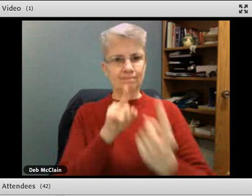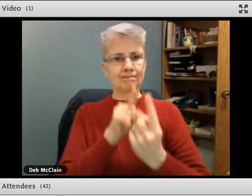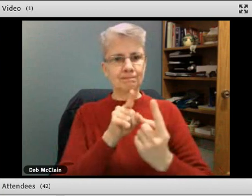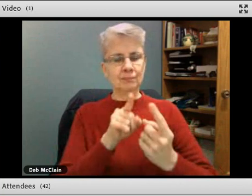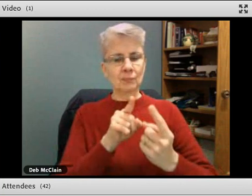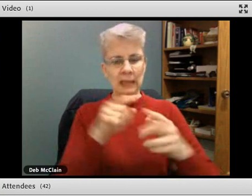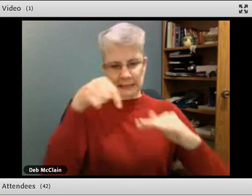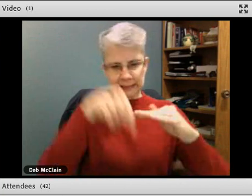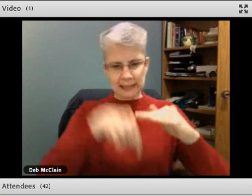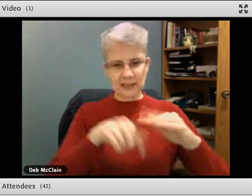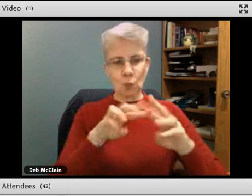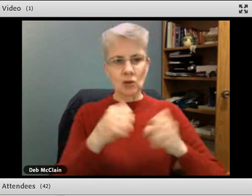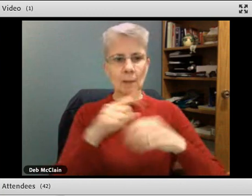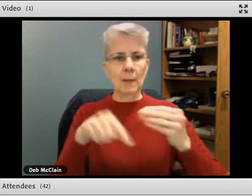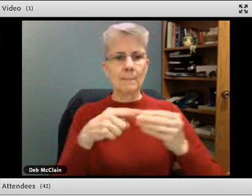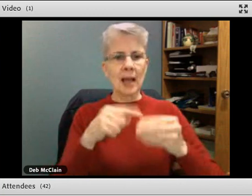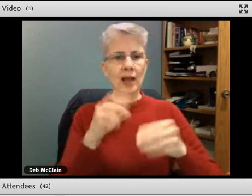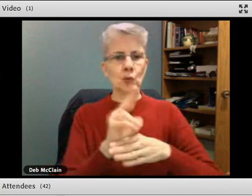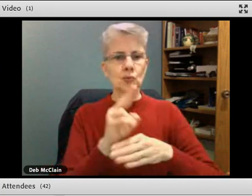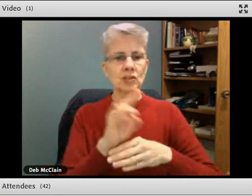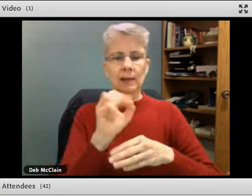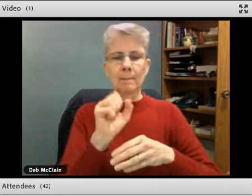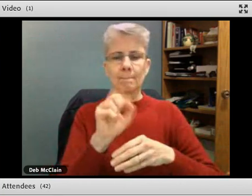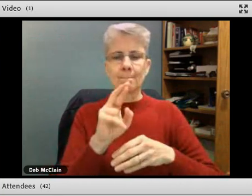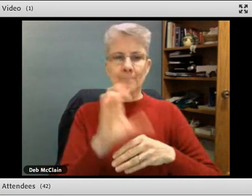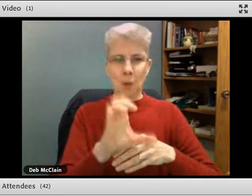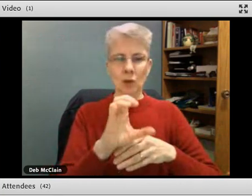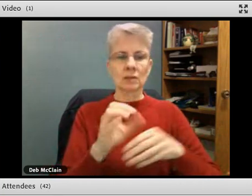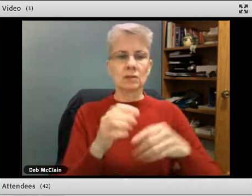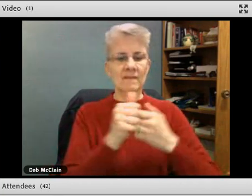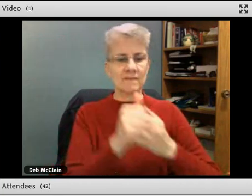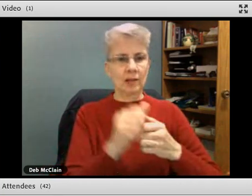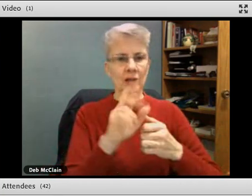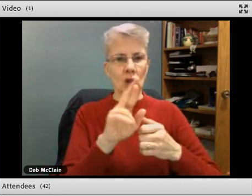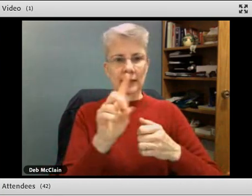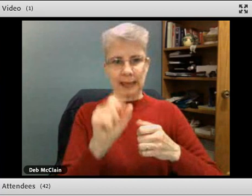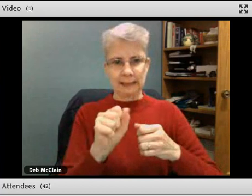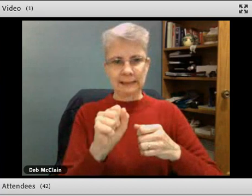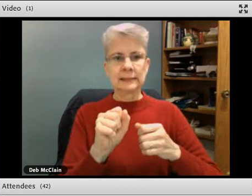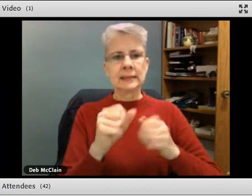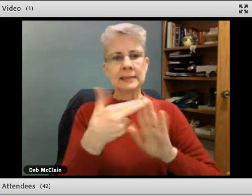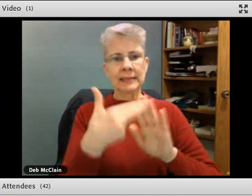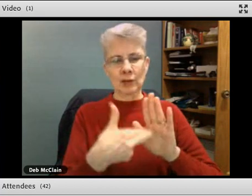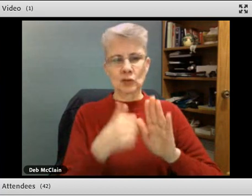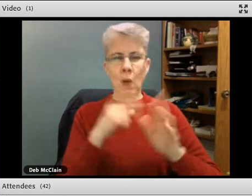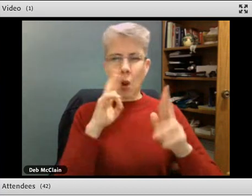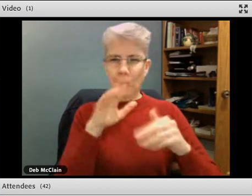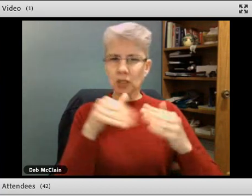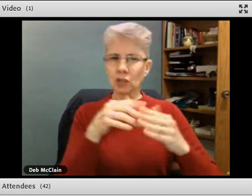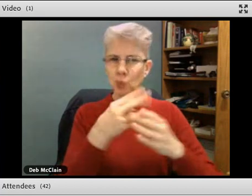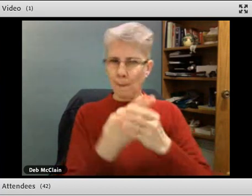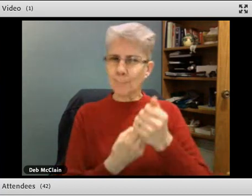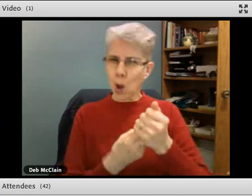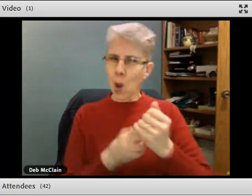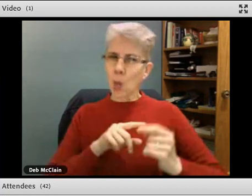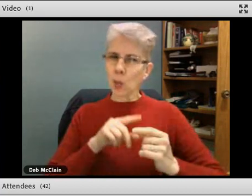on using MARC according to RDA standards. So, I hope you can all do both of those things.